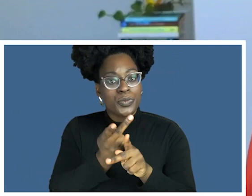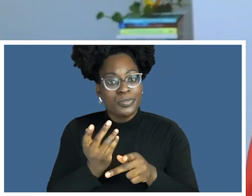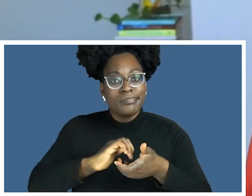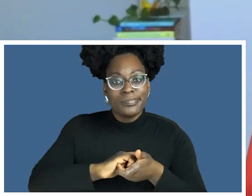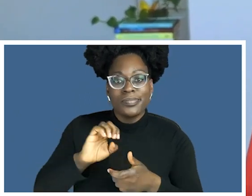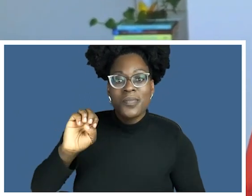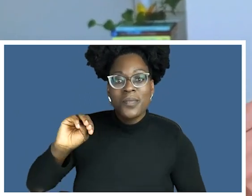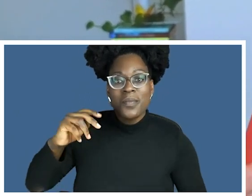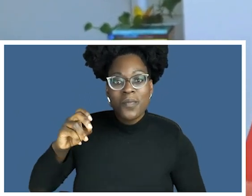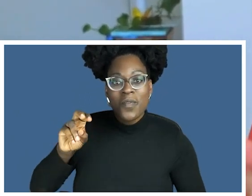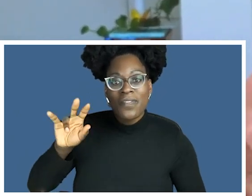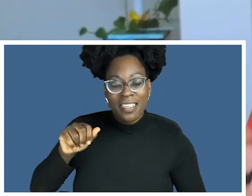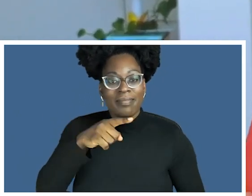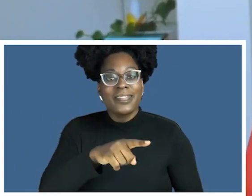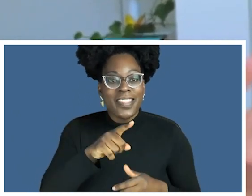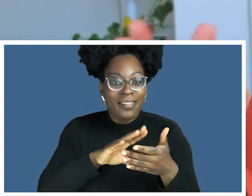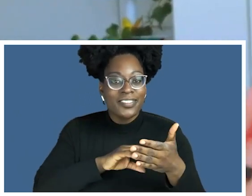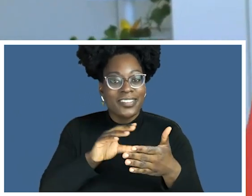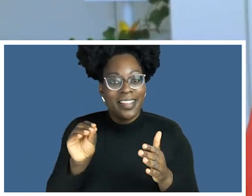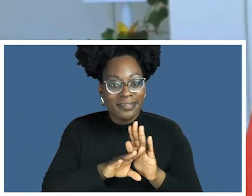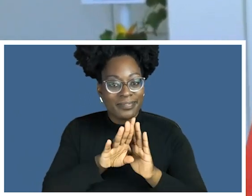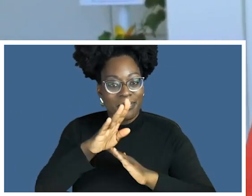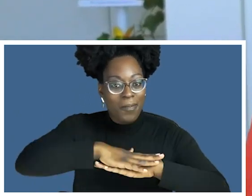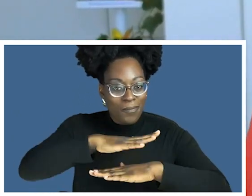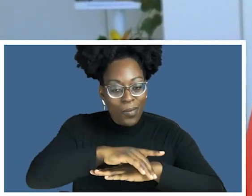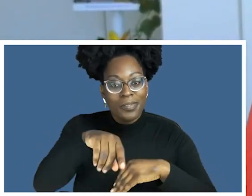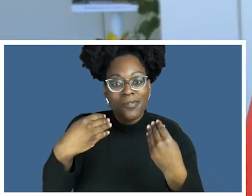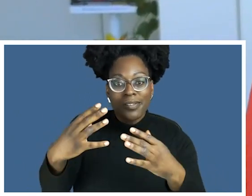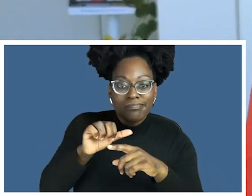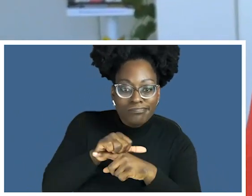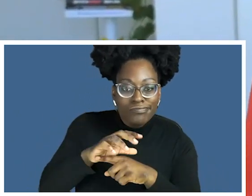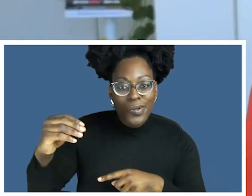partner, offering training, coaching, and a new e-learning platform, with on-demand